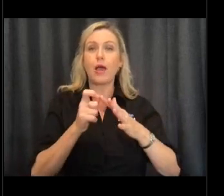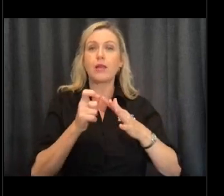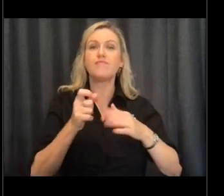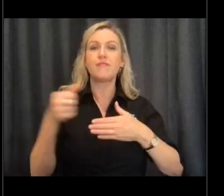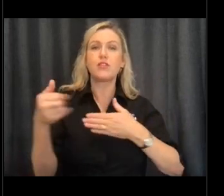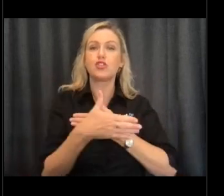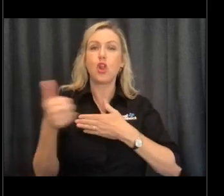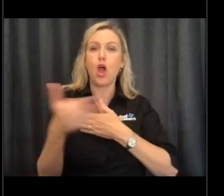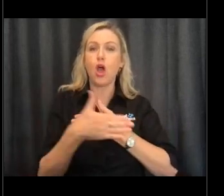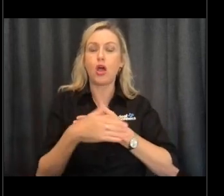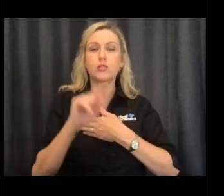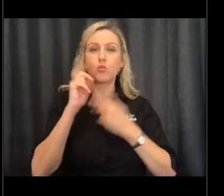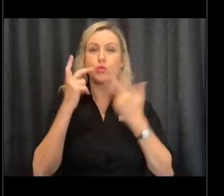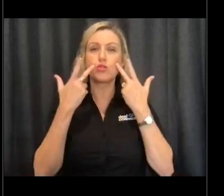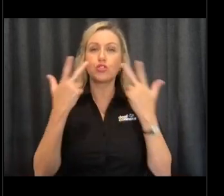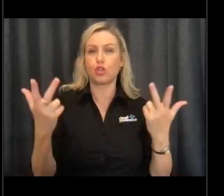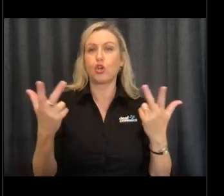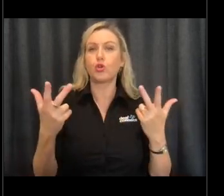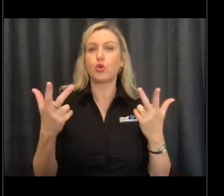kindly shared with everyone today.